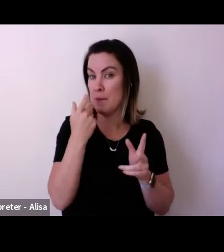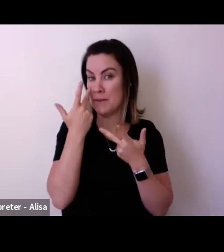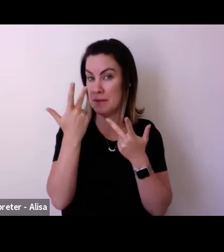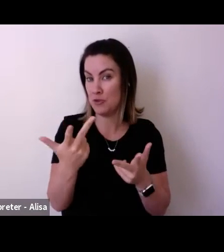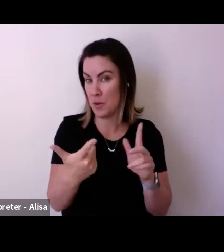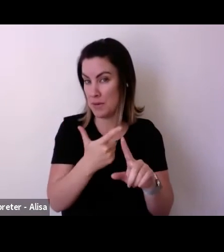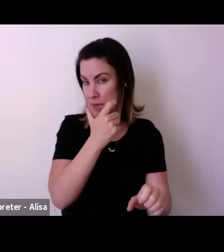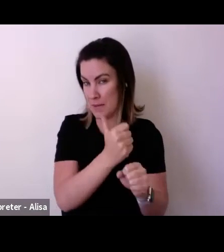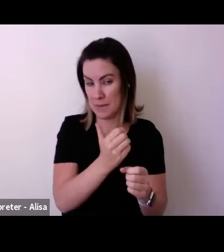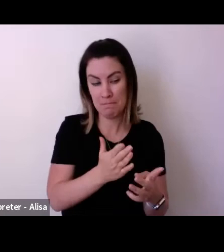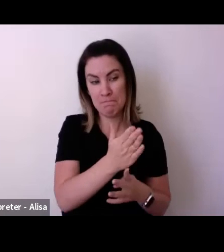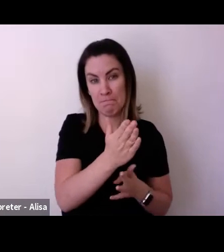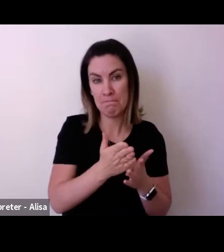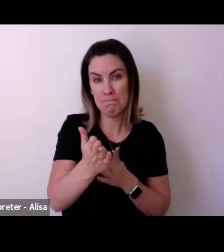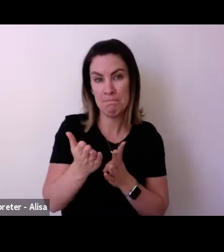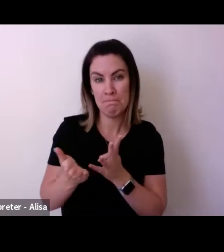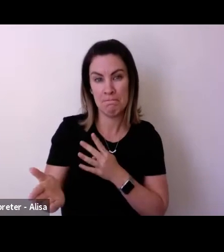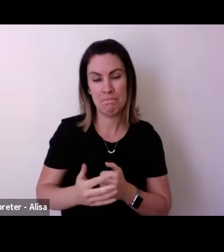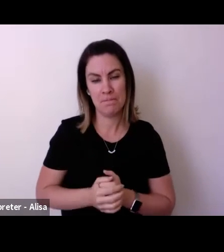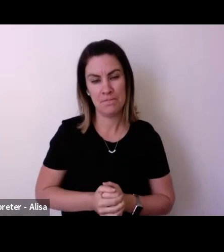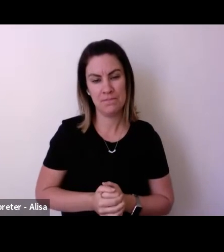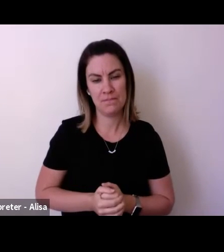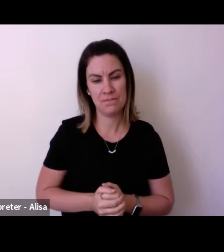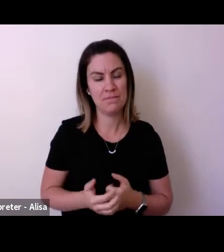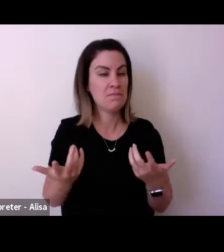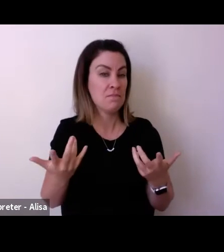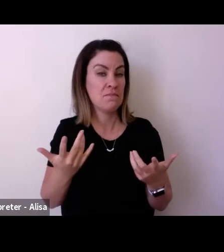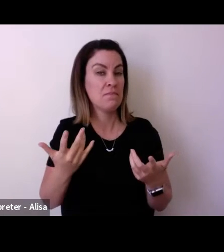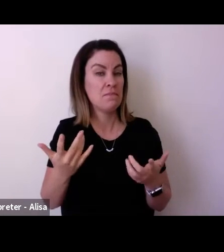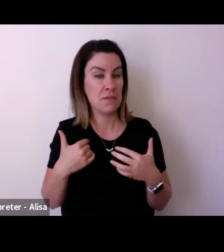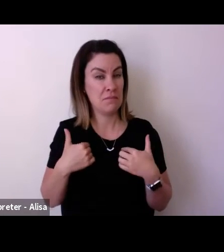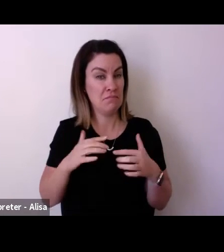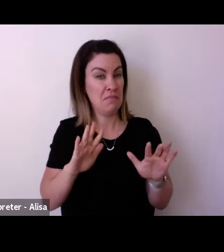Let me leave you as an introduction with two bits of research